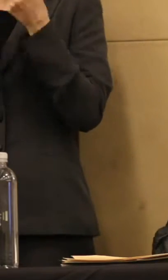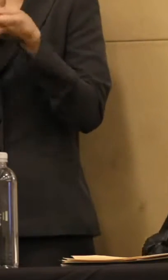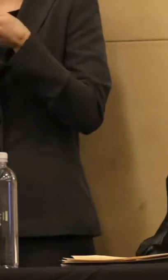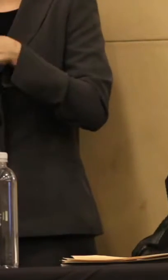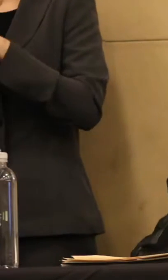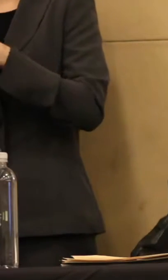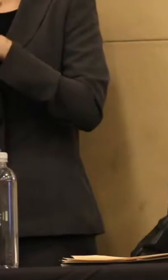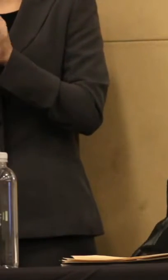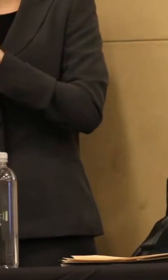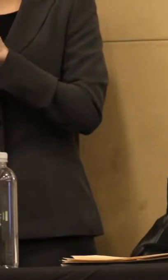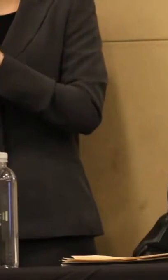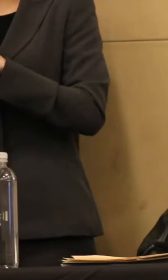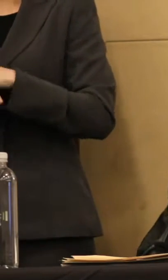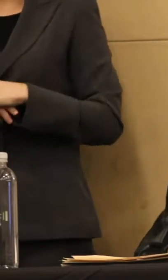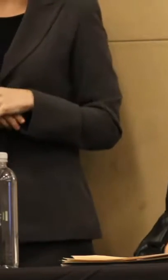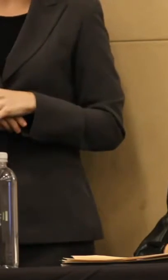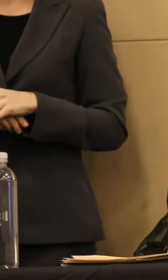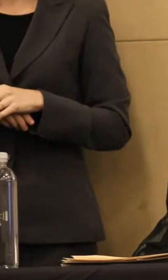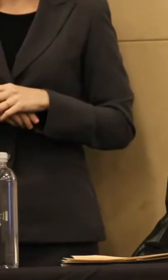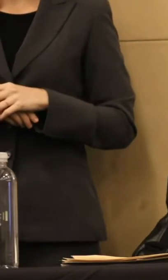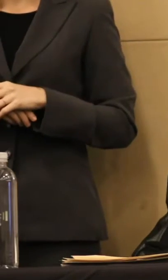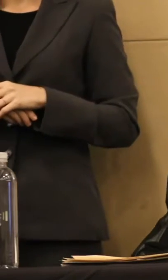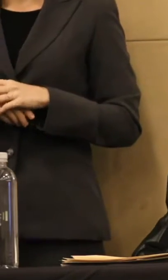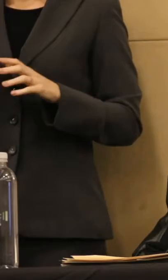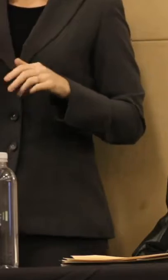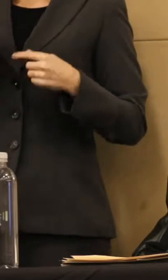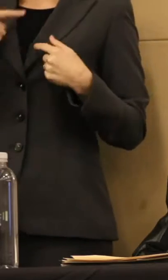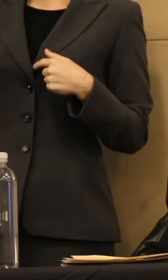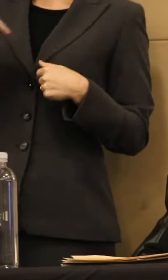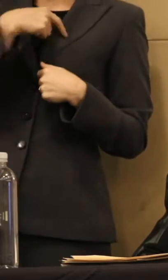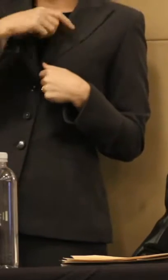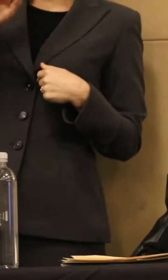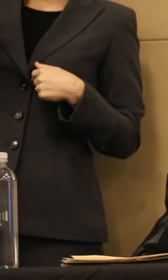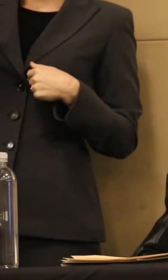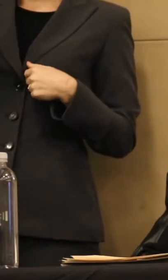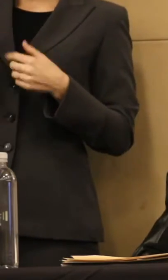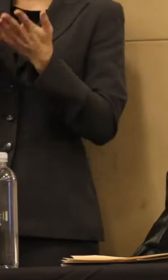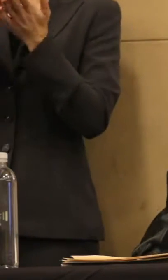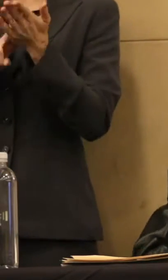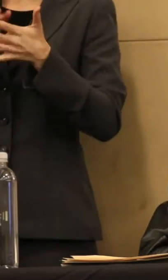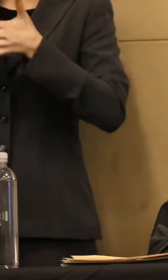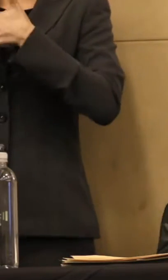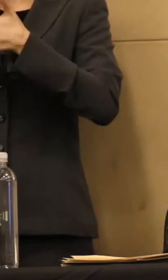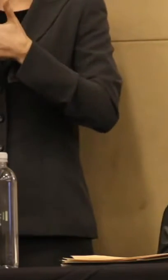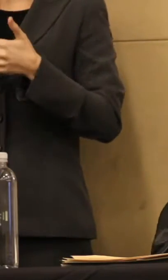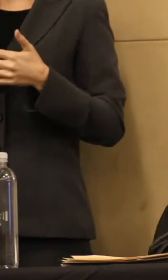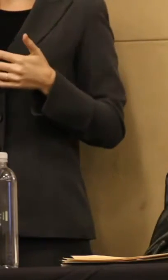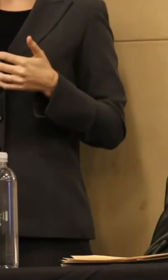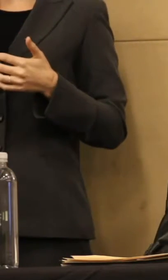And what we do, we contract subject matter experts to work directly with those states.